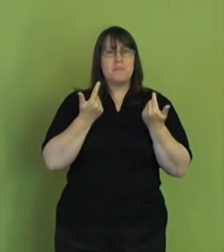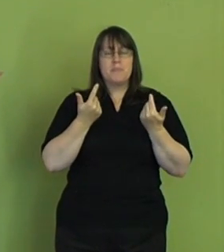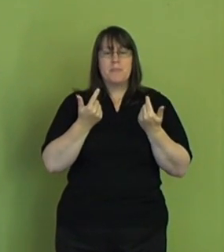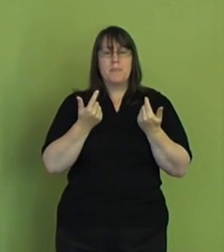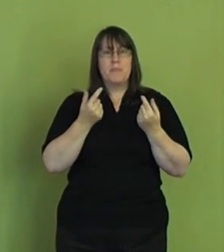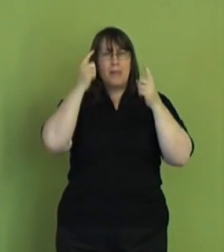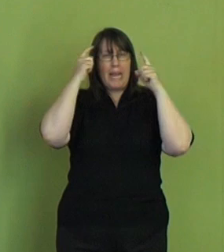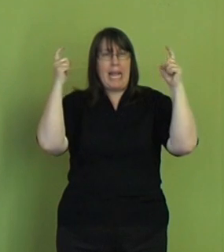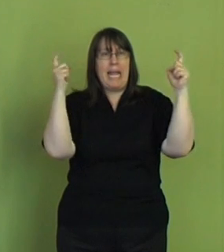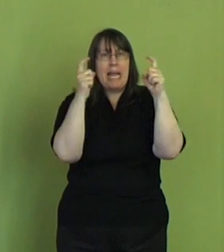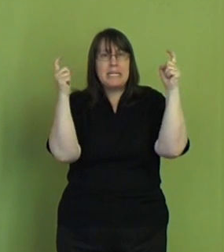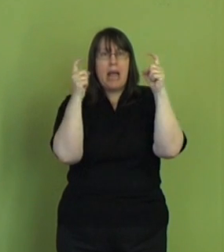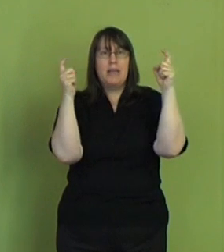headaches,